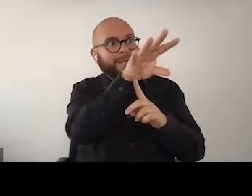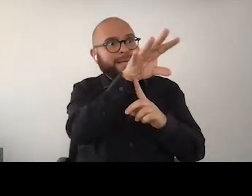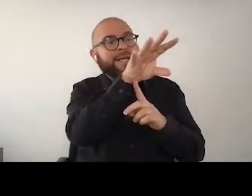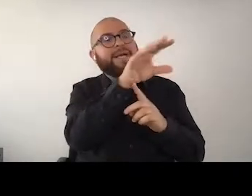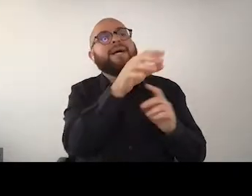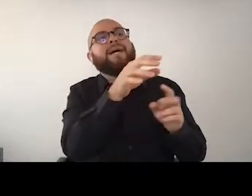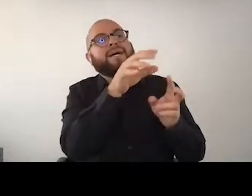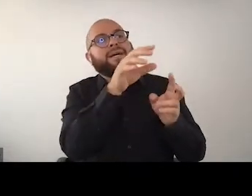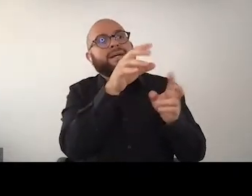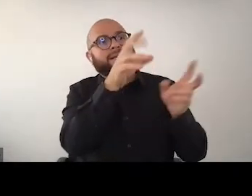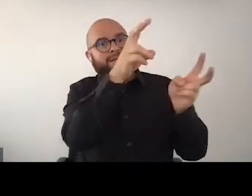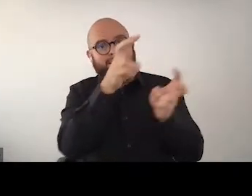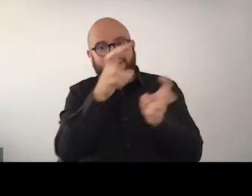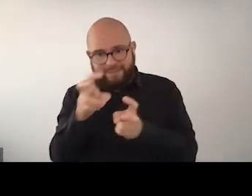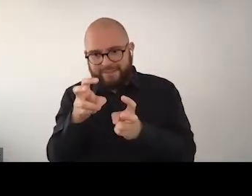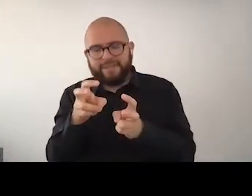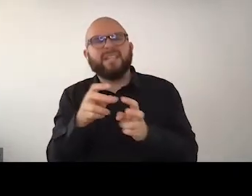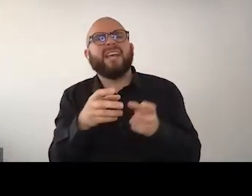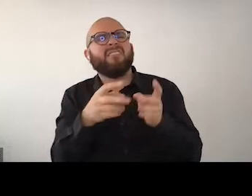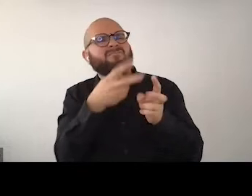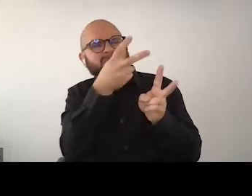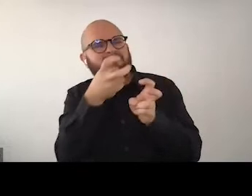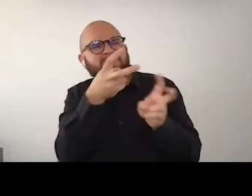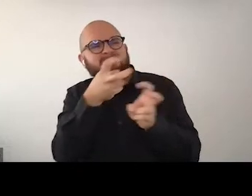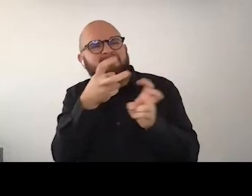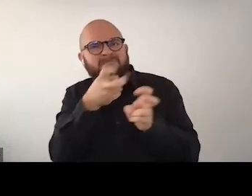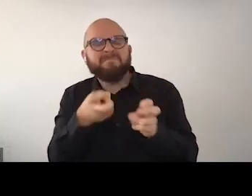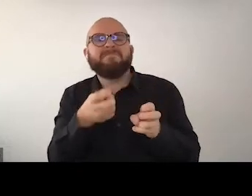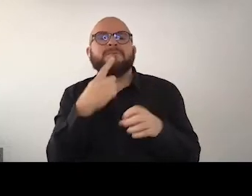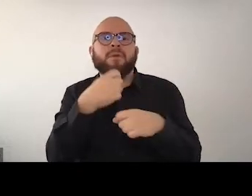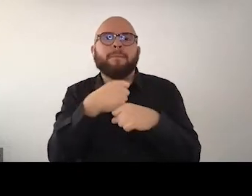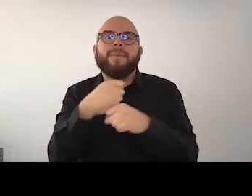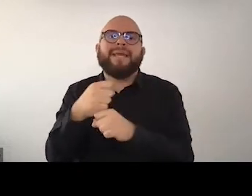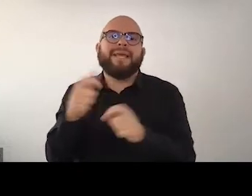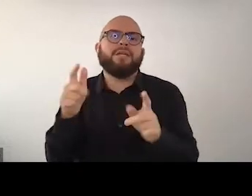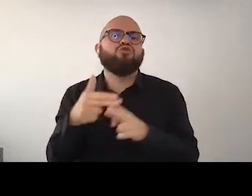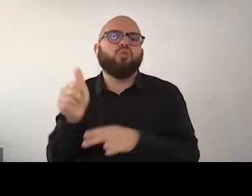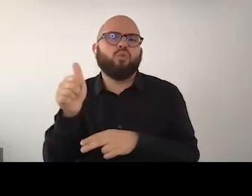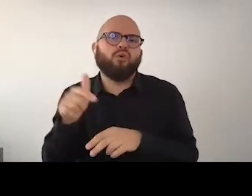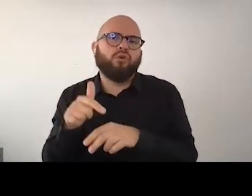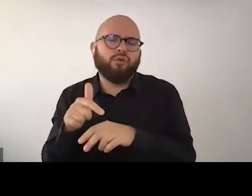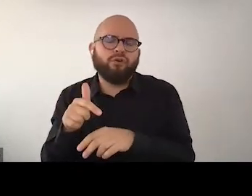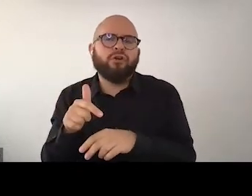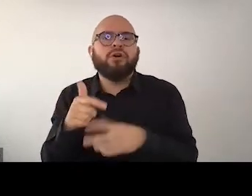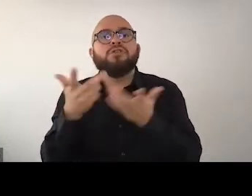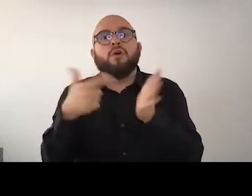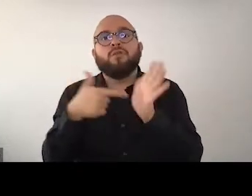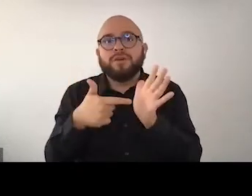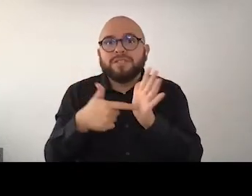from the same script or storyboard. So they could create a 60-second spot,